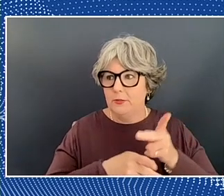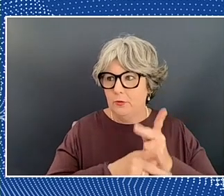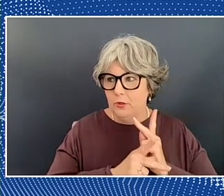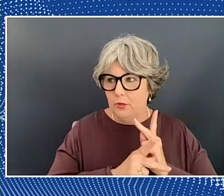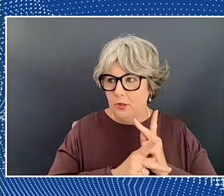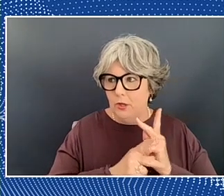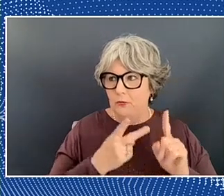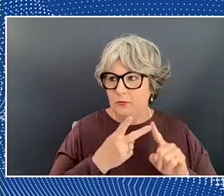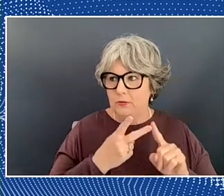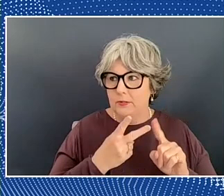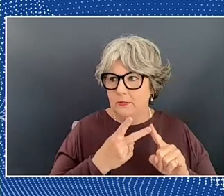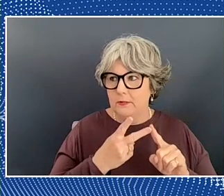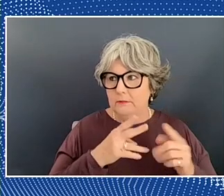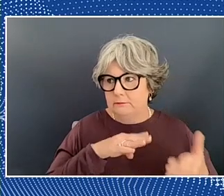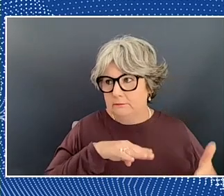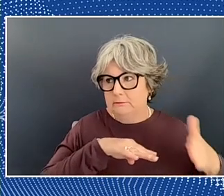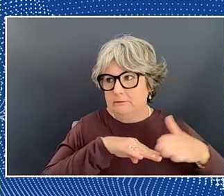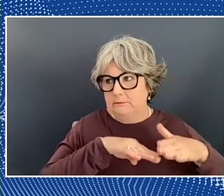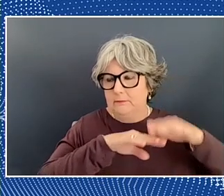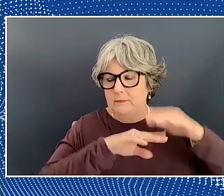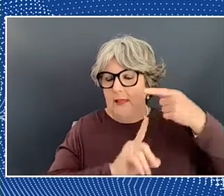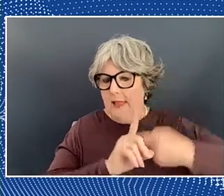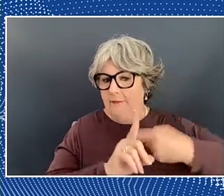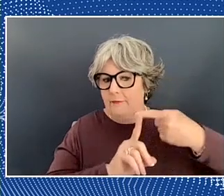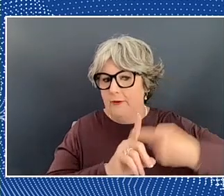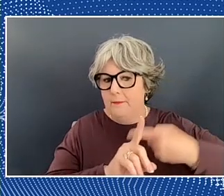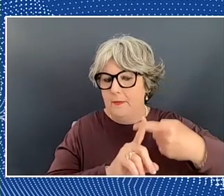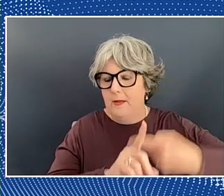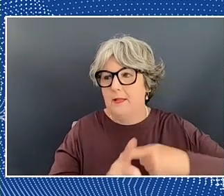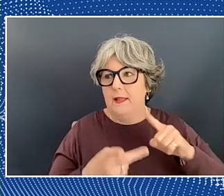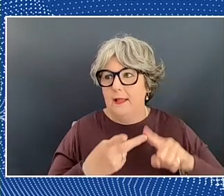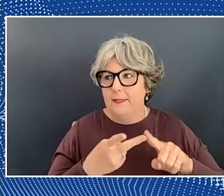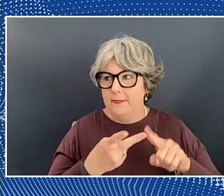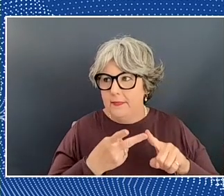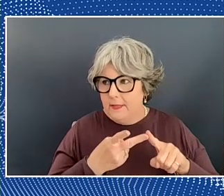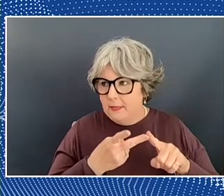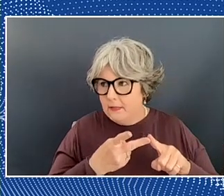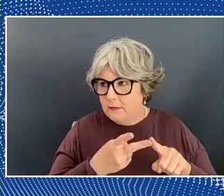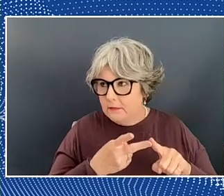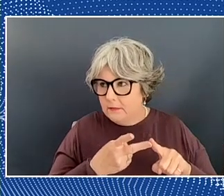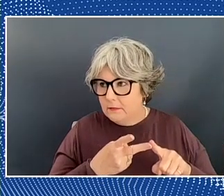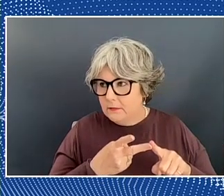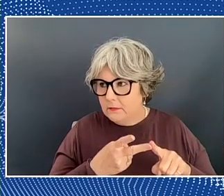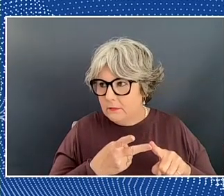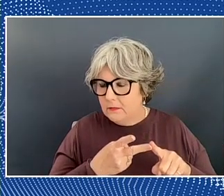month after month, which eventually led me into default on my loans.